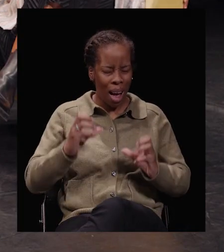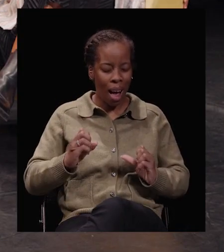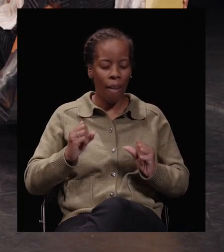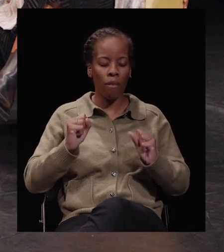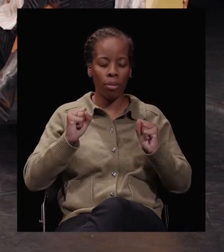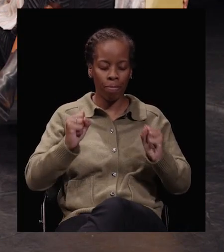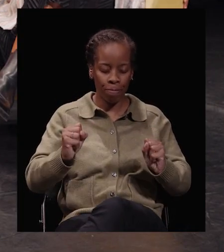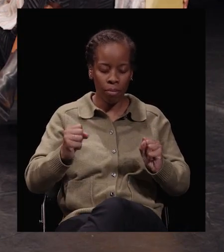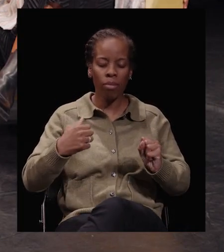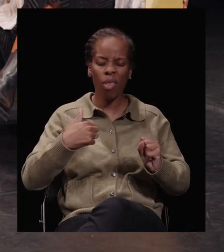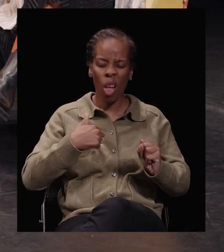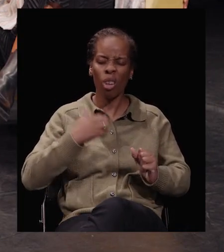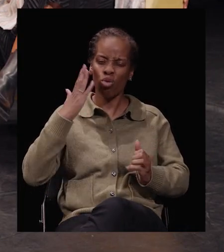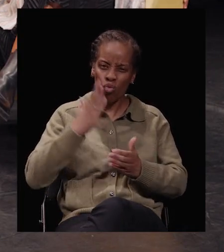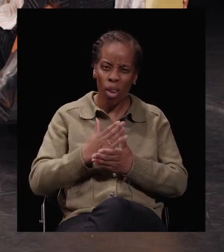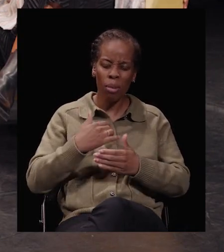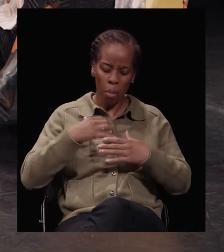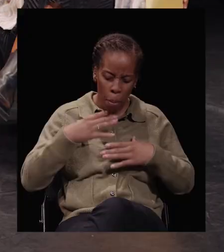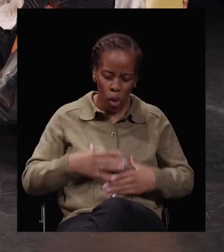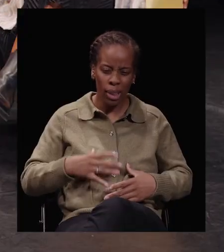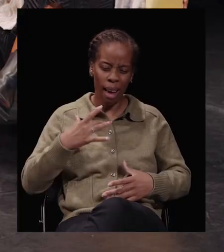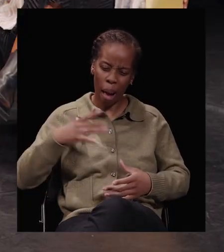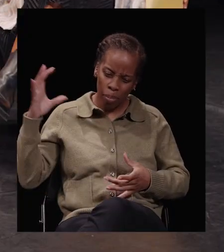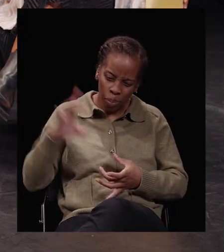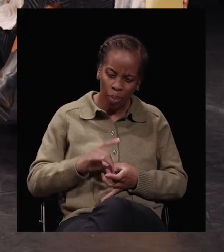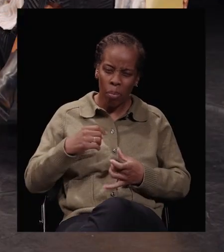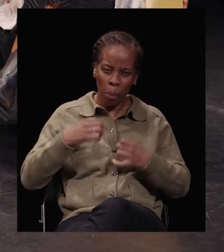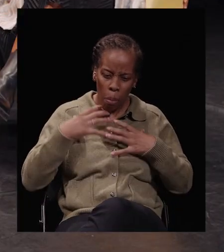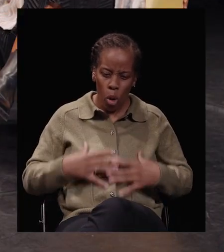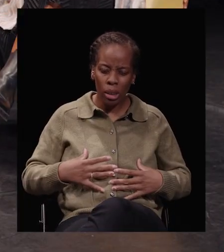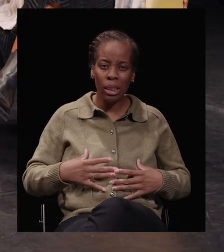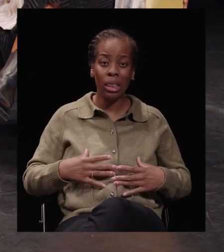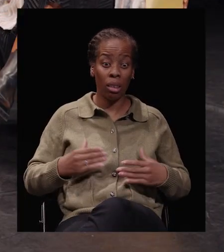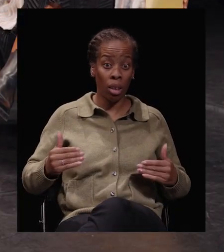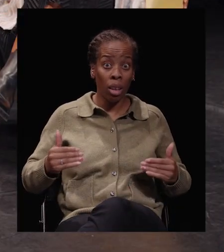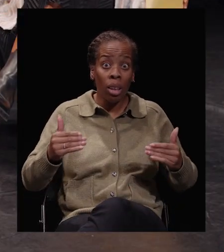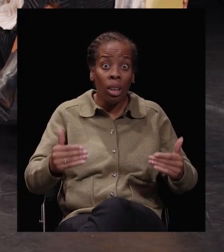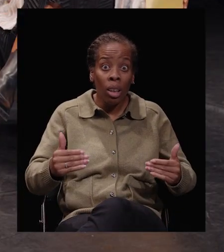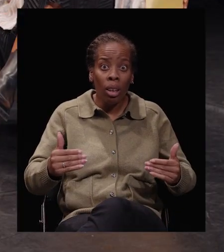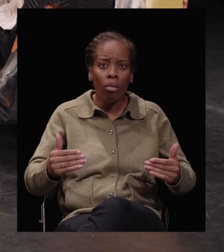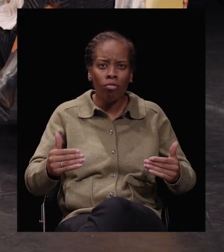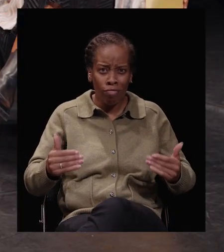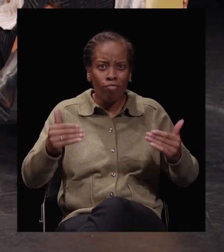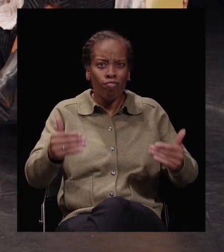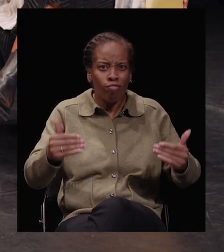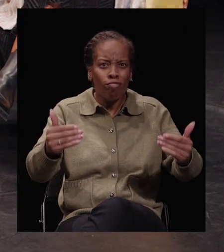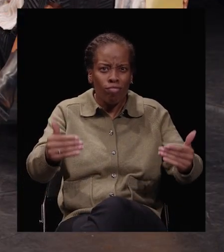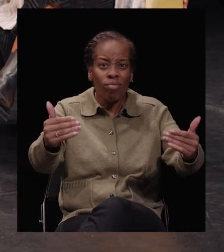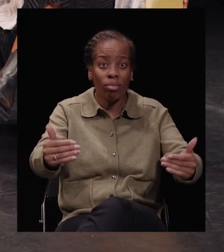because they work with their body day in, day out, and that allows them to take another step forward and another and another and another. We should all be dancing.